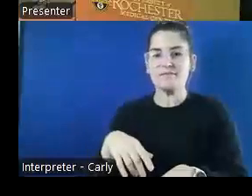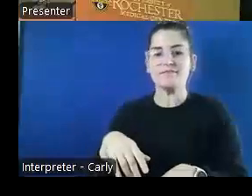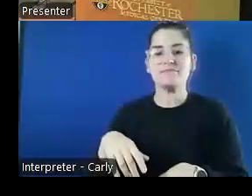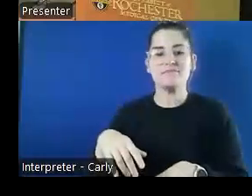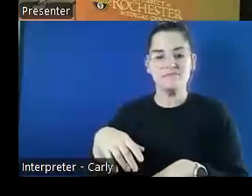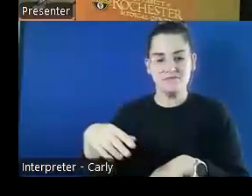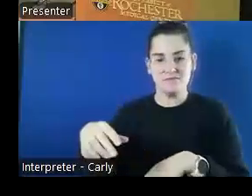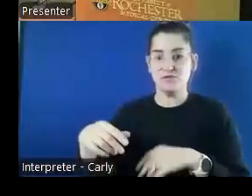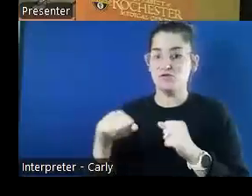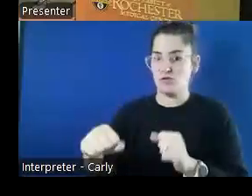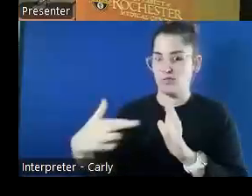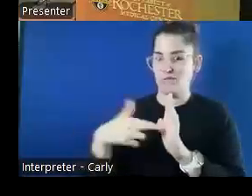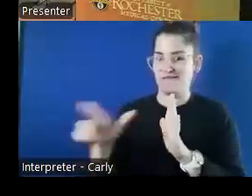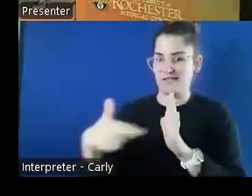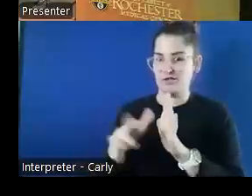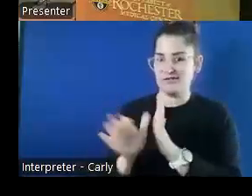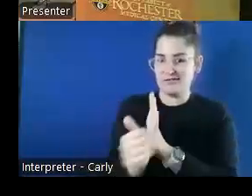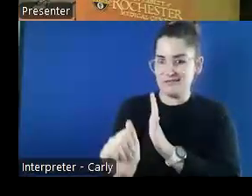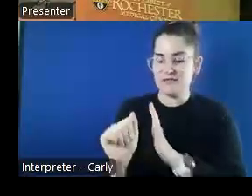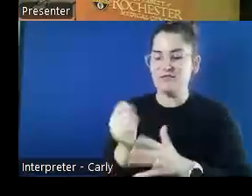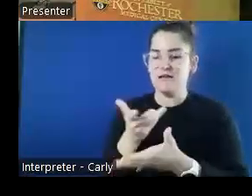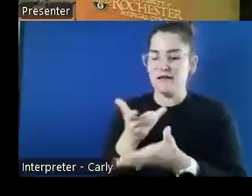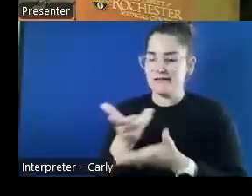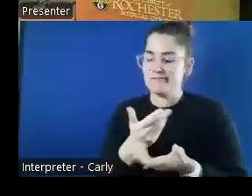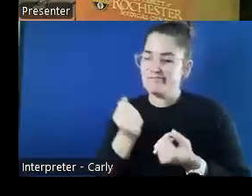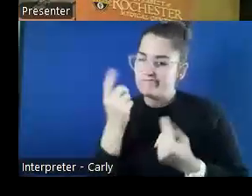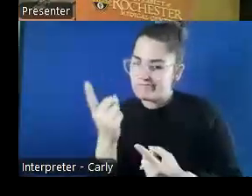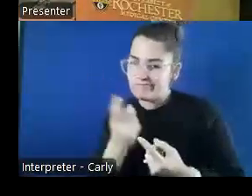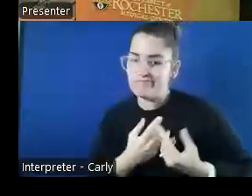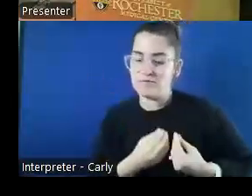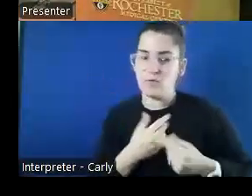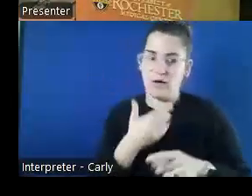with the patient and I had to go call MRI to try and buy us a little more time and by the time I